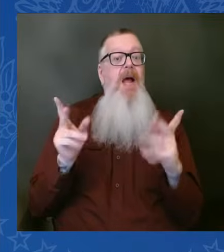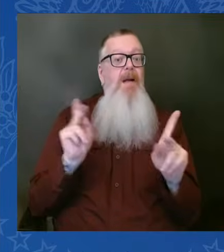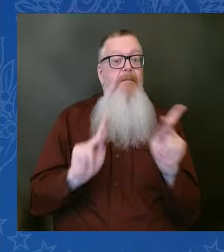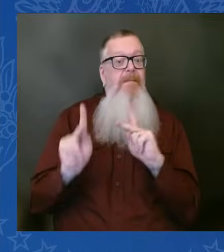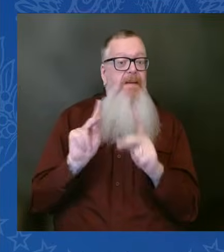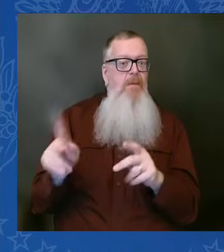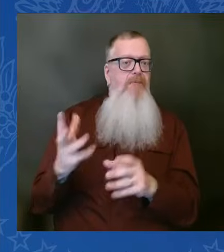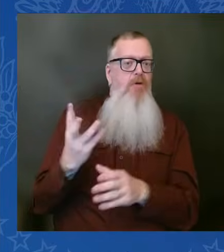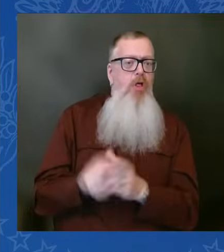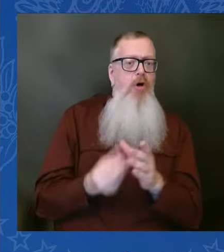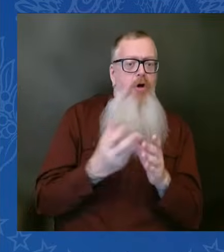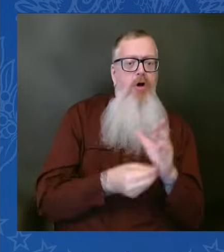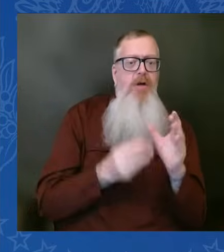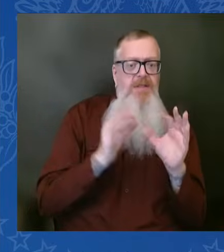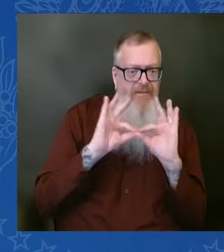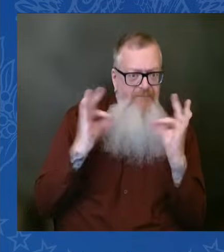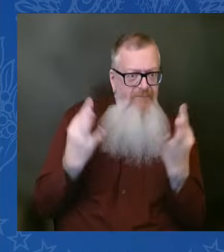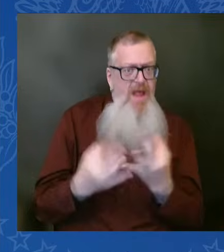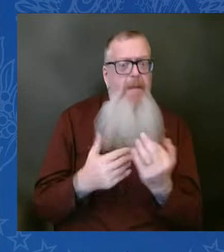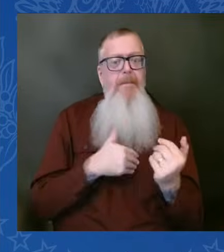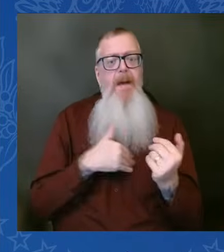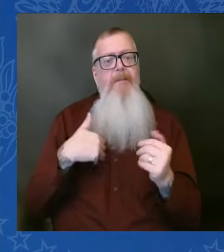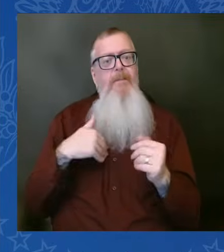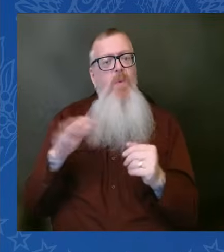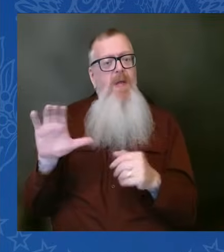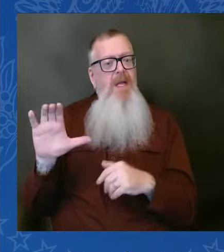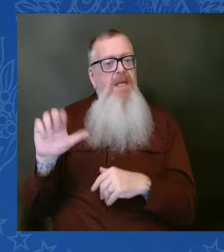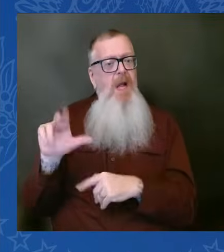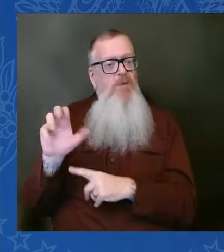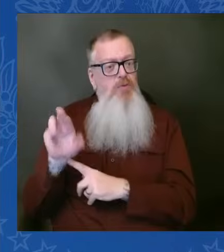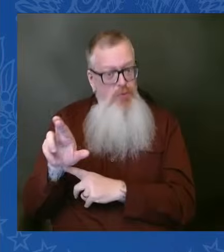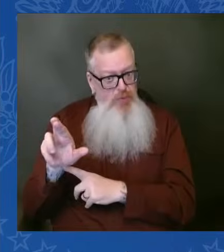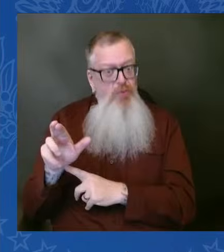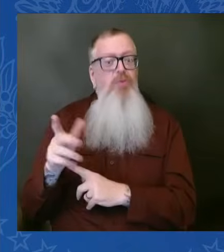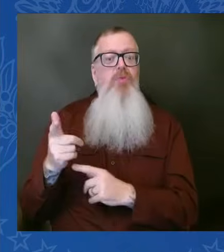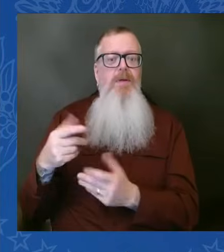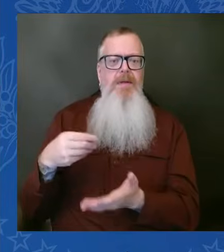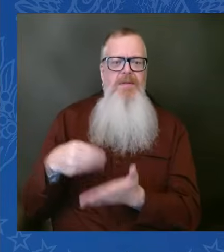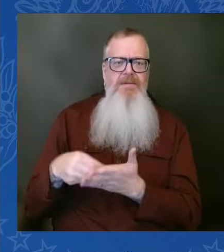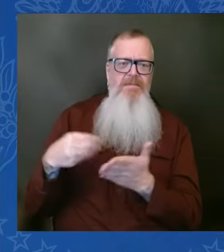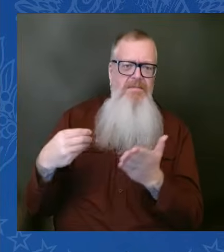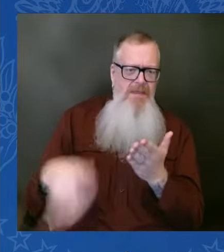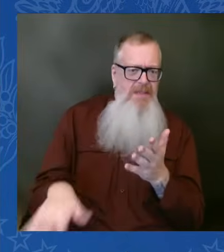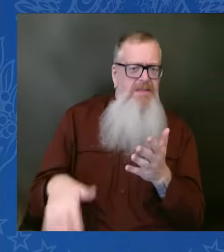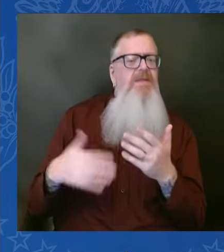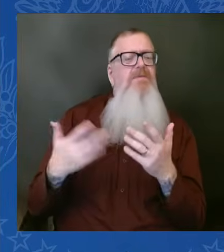12-, 14 million -- thousand dollars a year. These other reforms not only save seniors money,